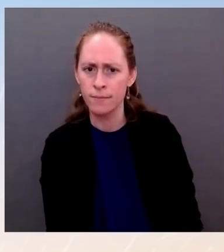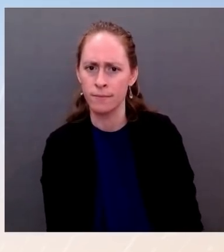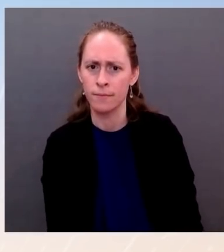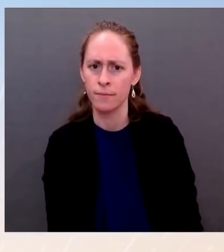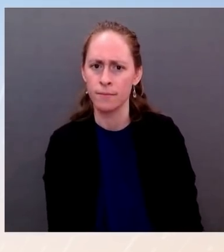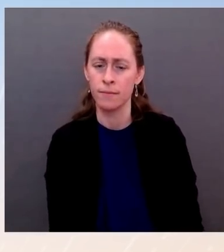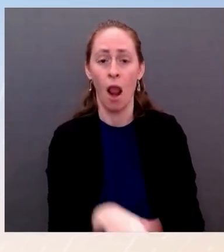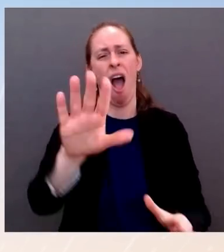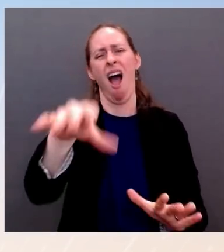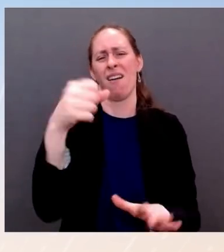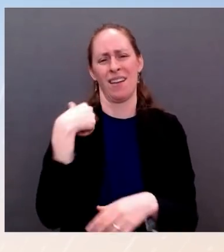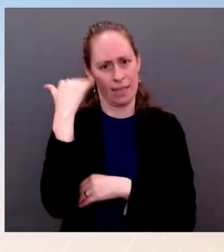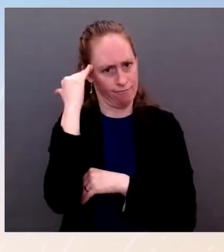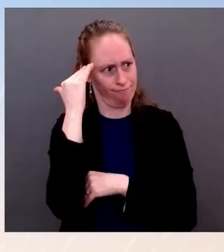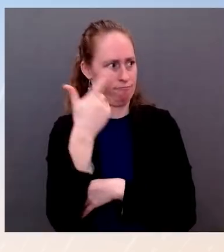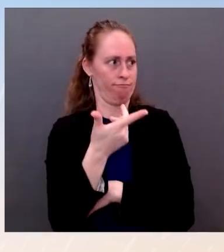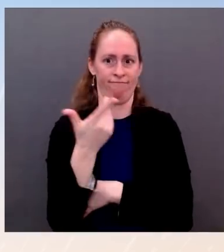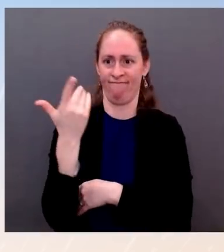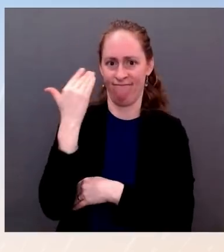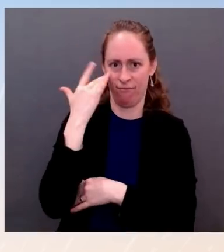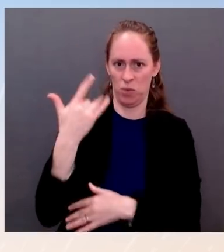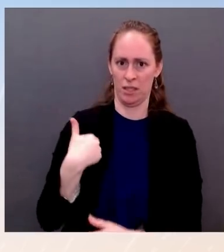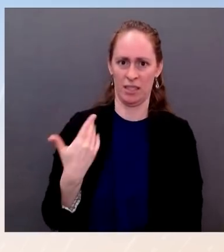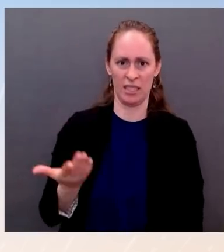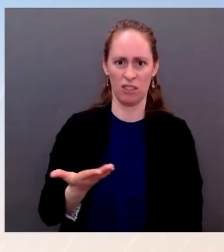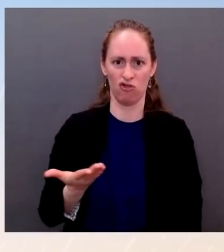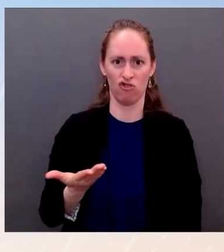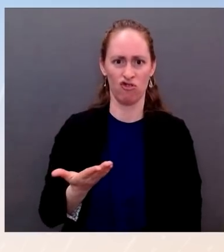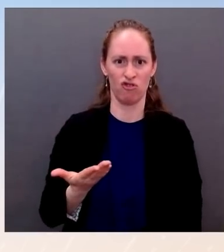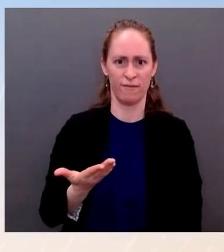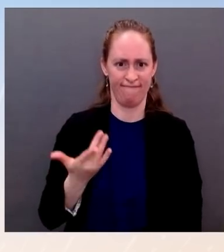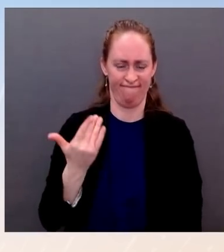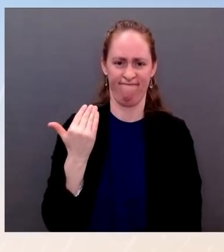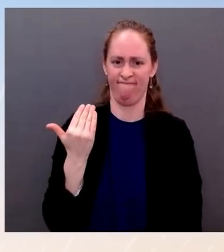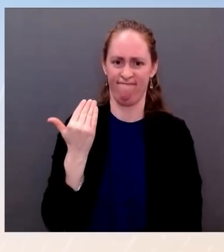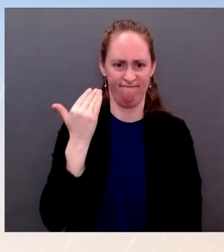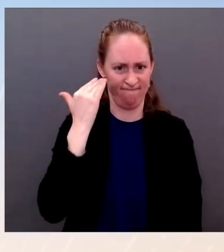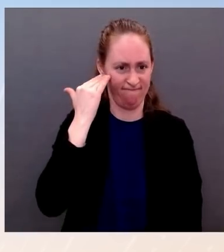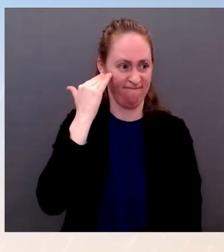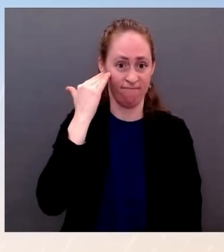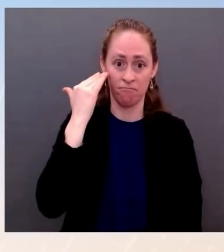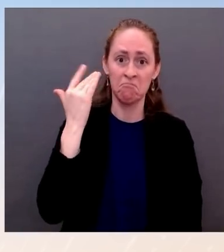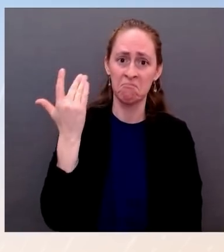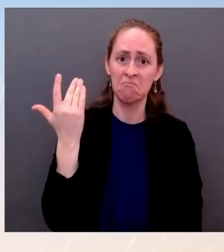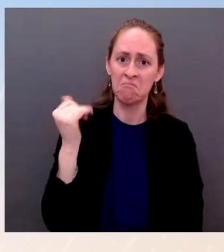which is that there is a distinct possibility that Vladimir Putin would order a military action